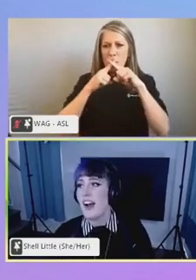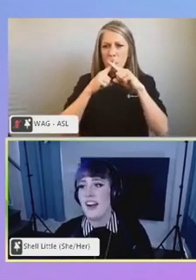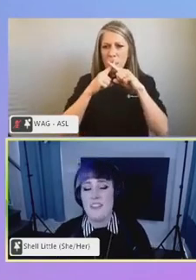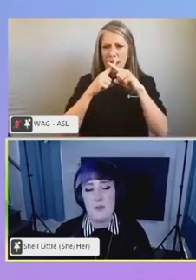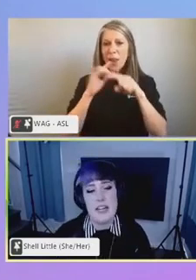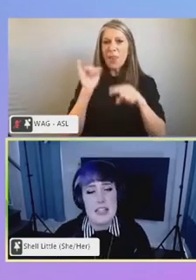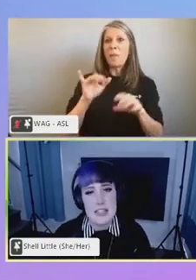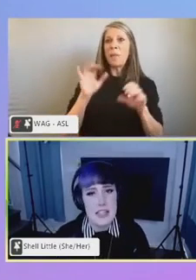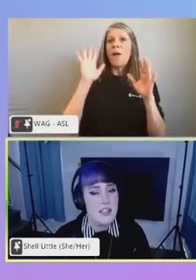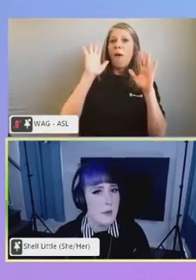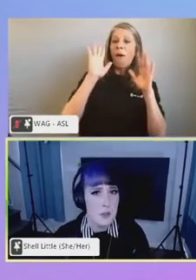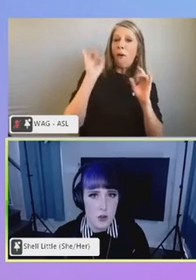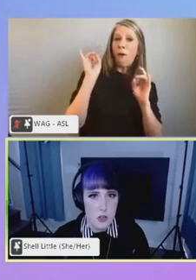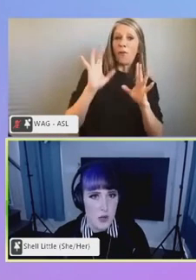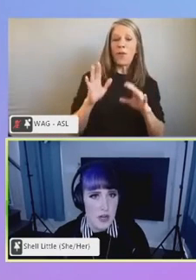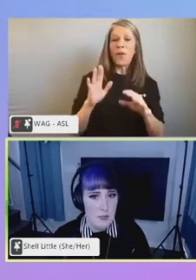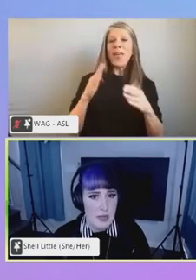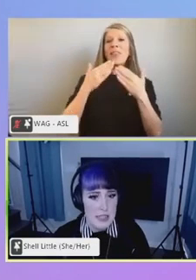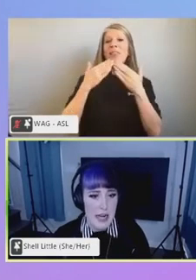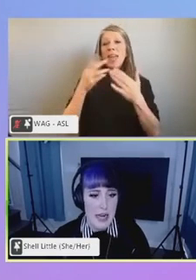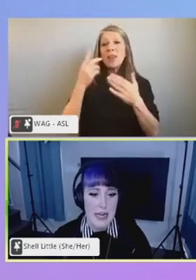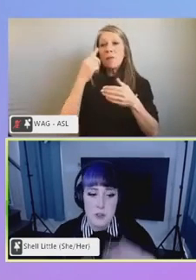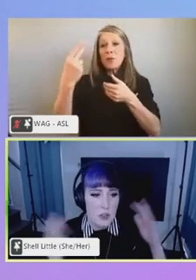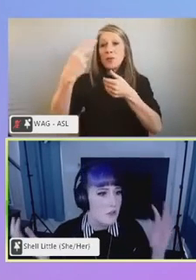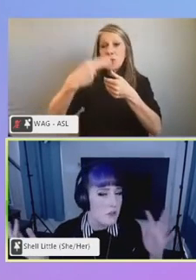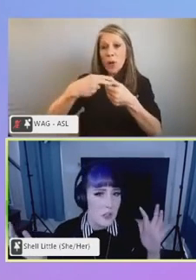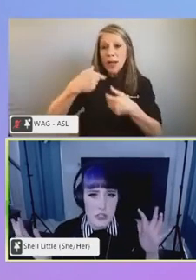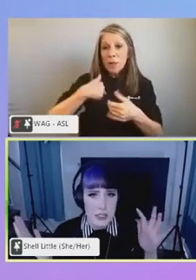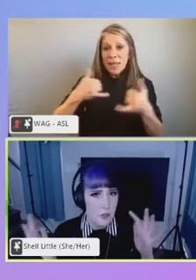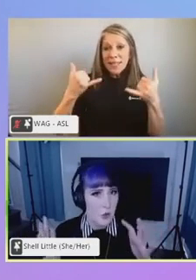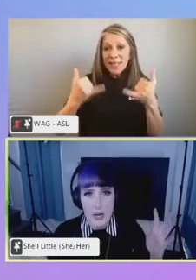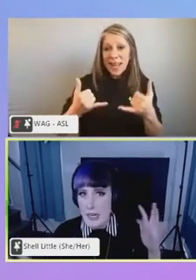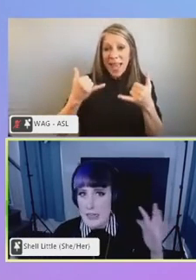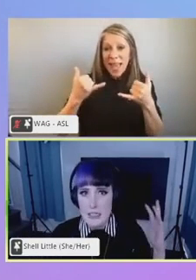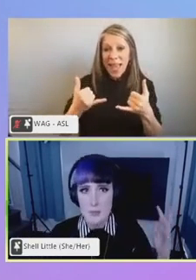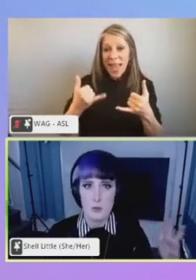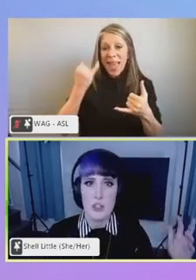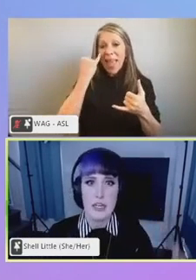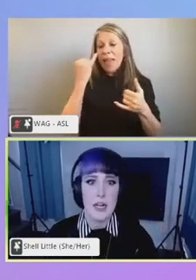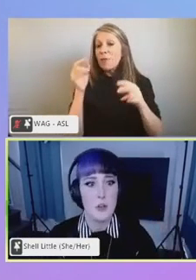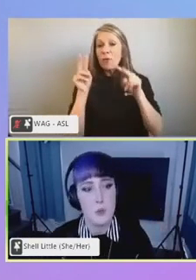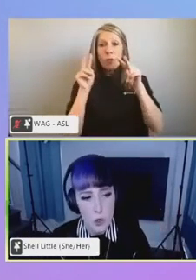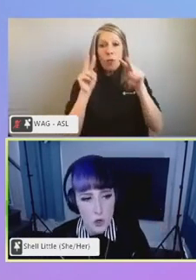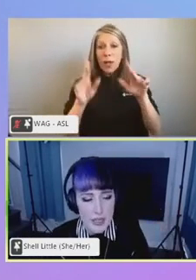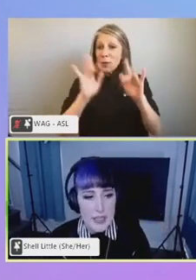timer. All right. And I am getting a little bit of echo, so everyone who make sure is muted unless it